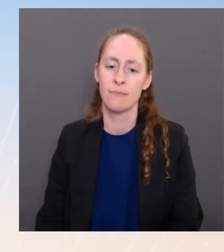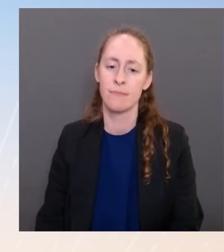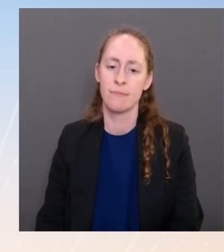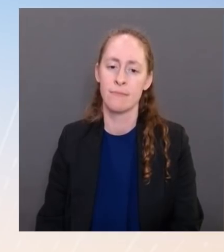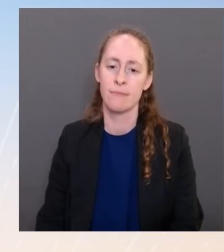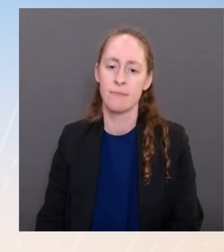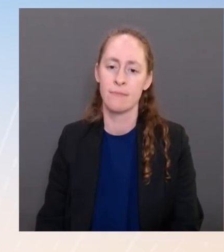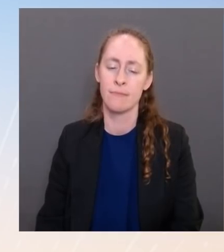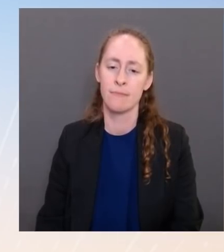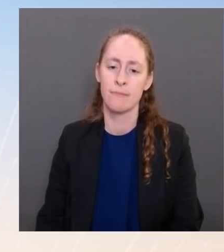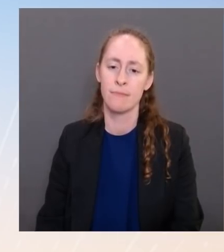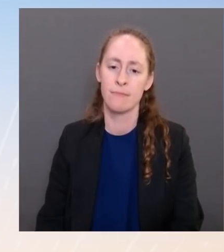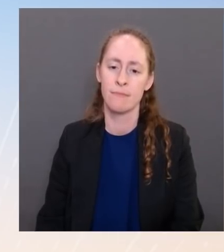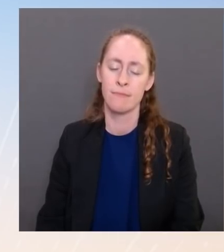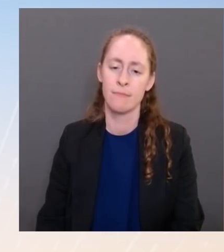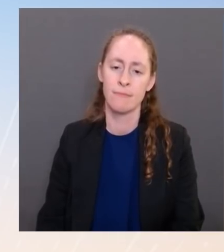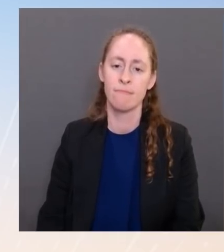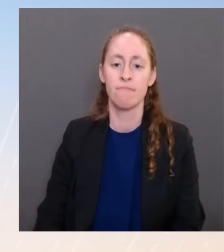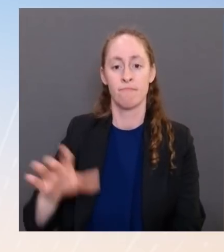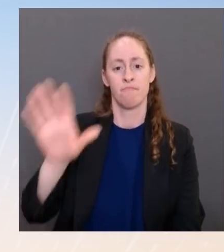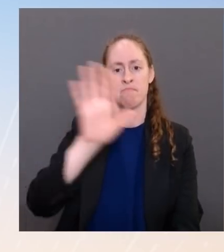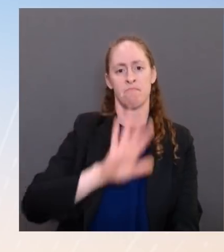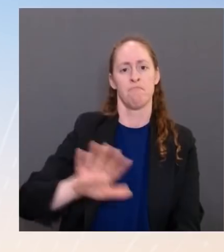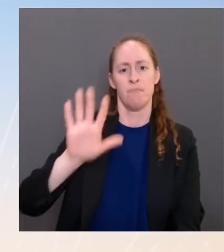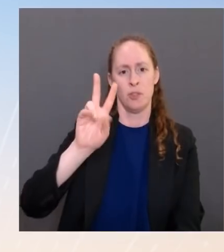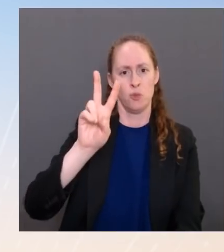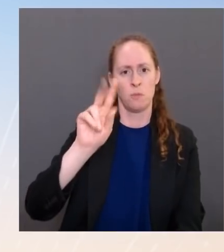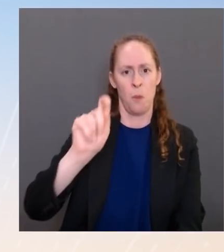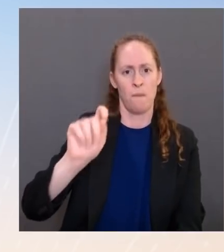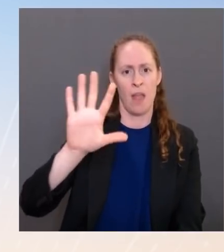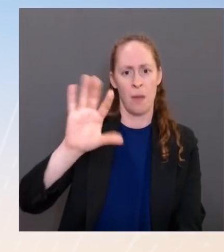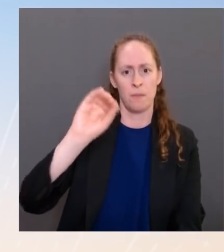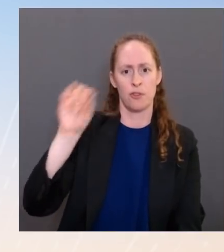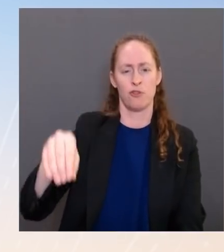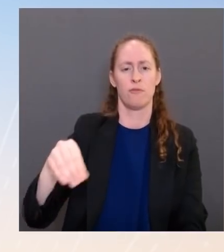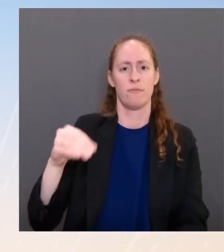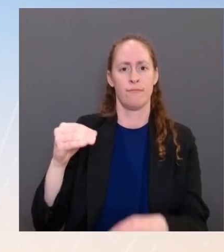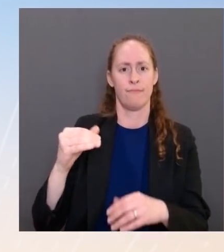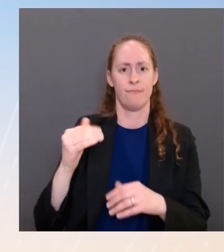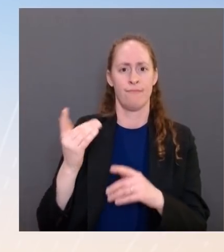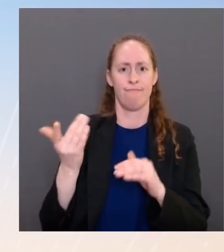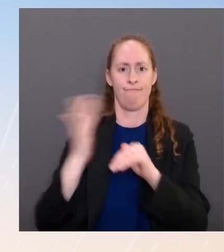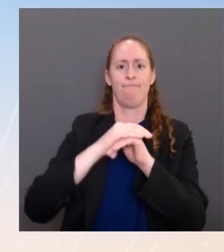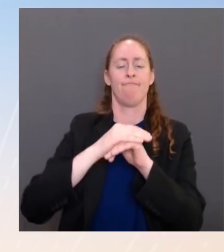The invasion didn't happen until about one year into his term. So why doesn't the President take any responsibility?